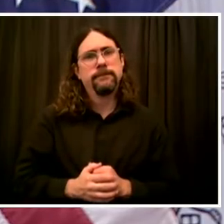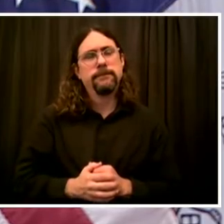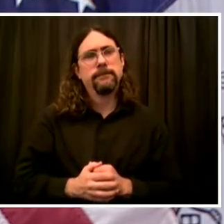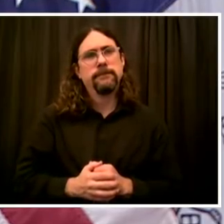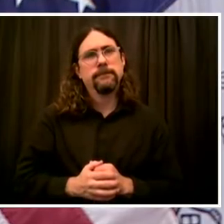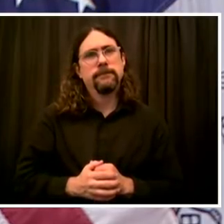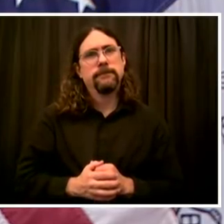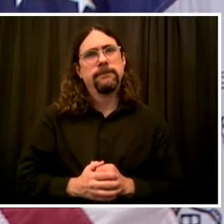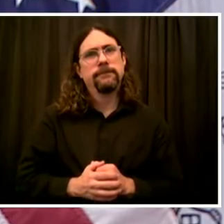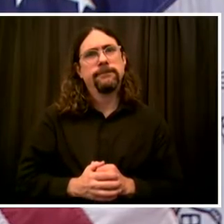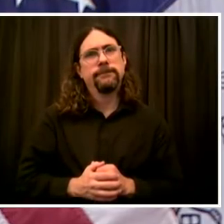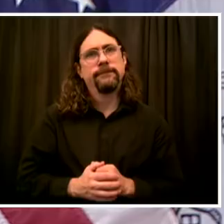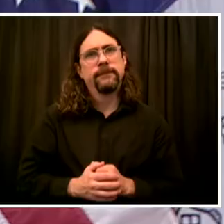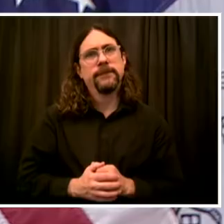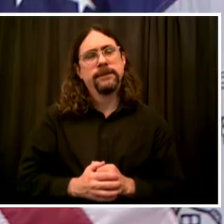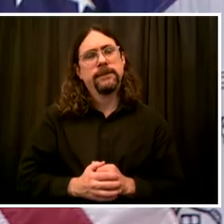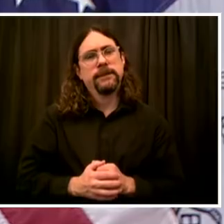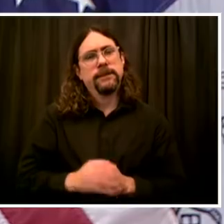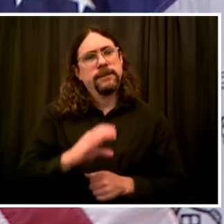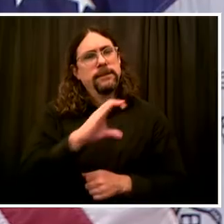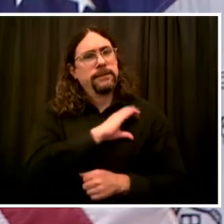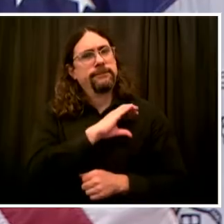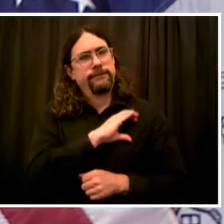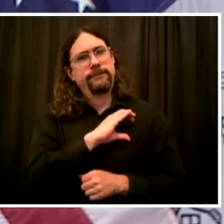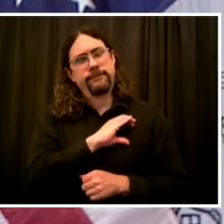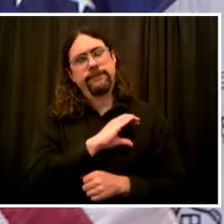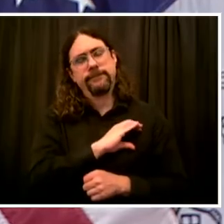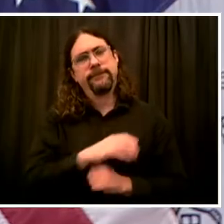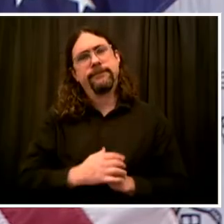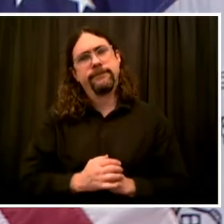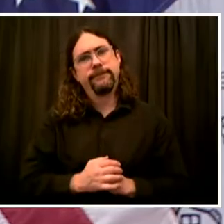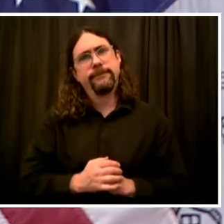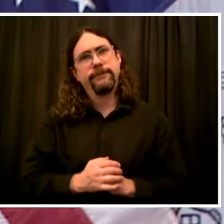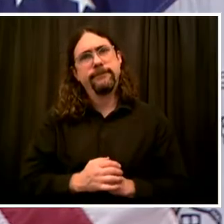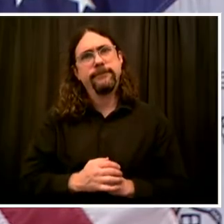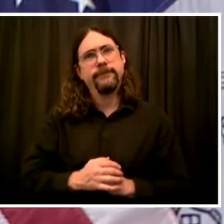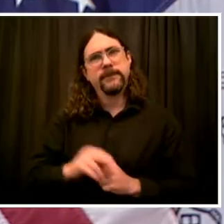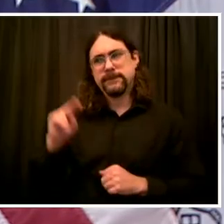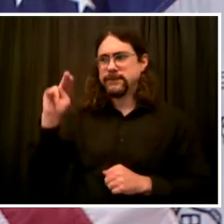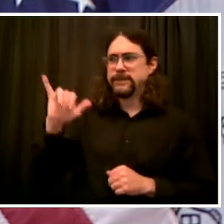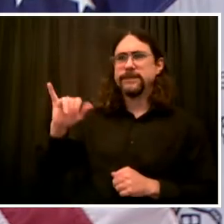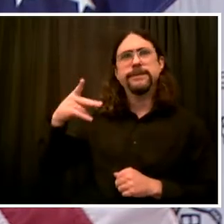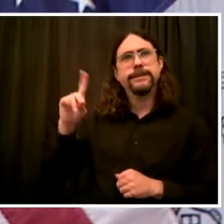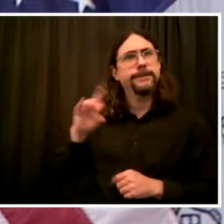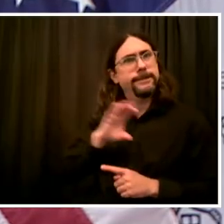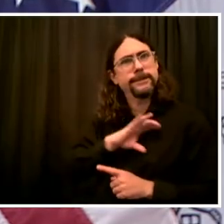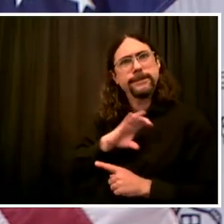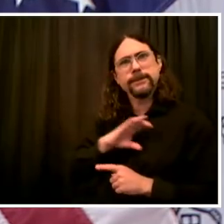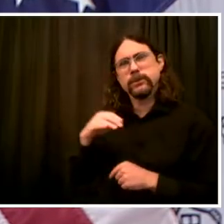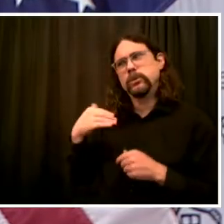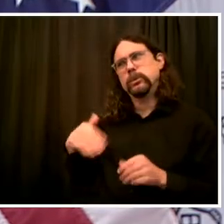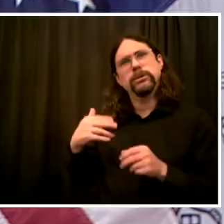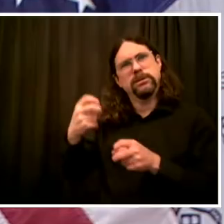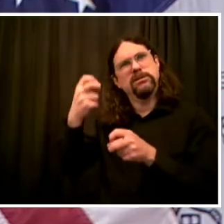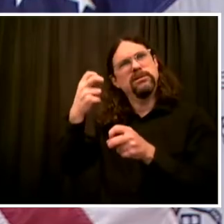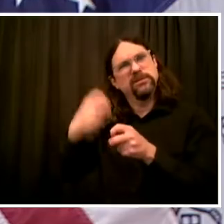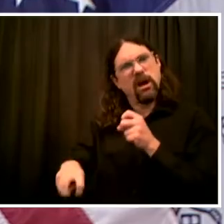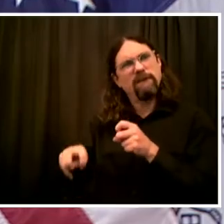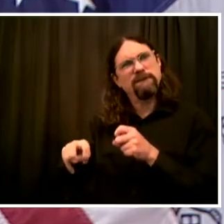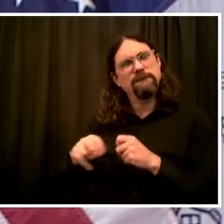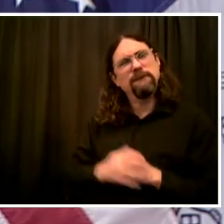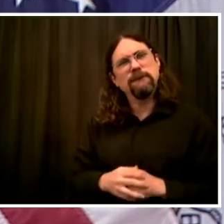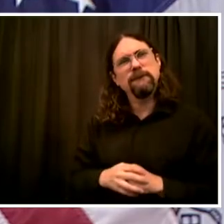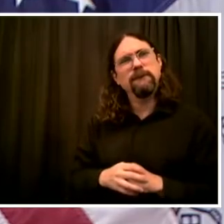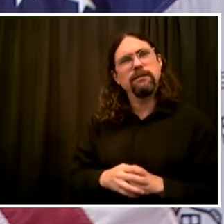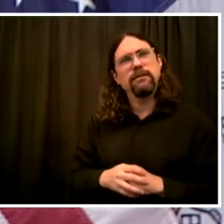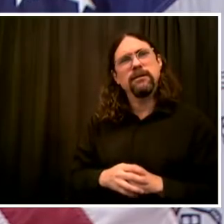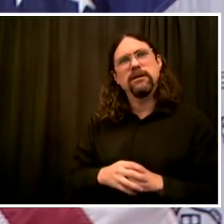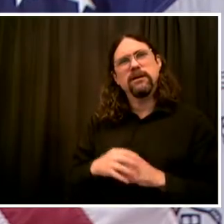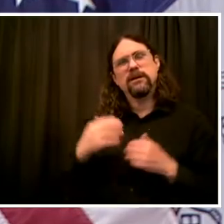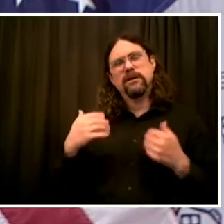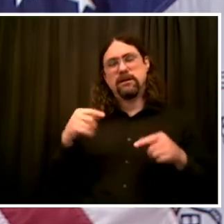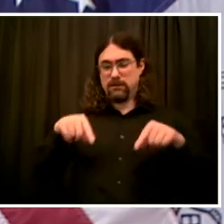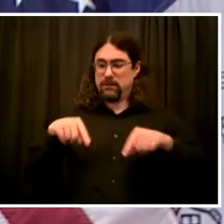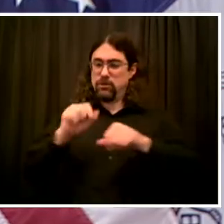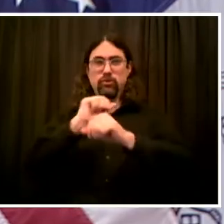THE MOMENT, THESE